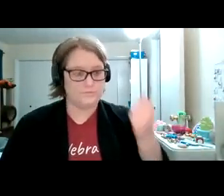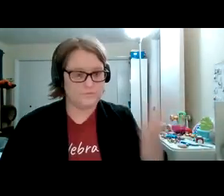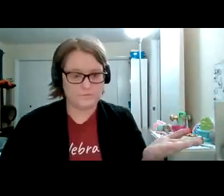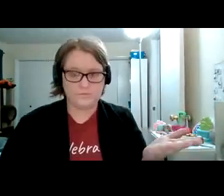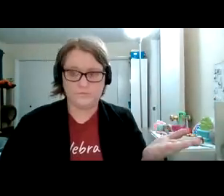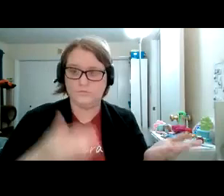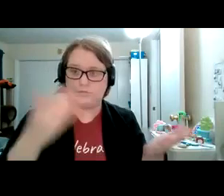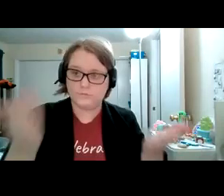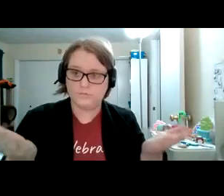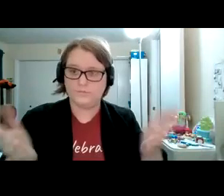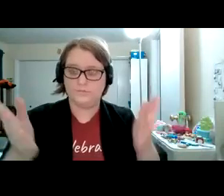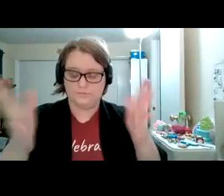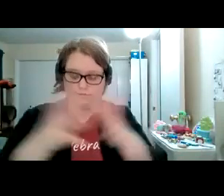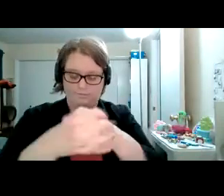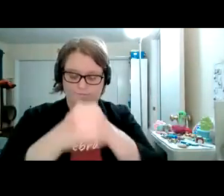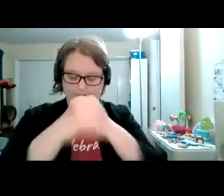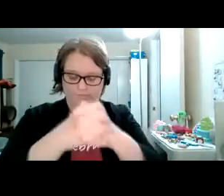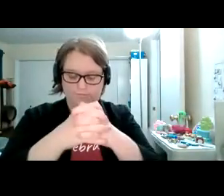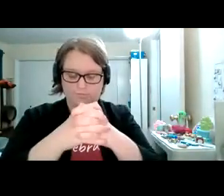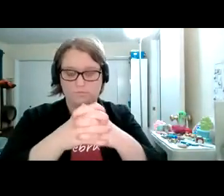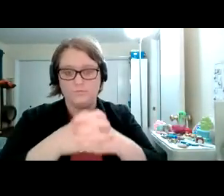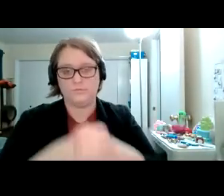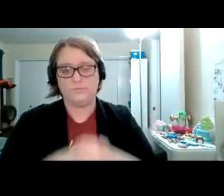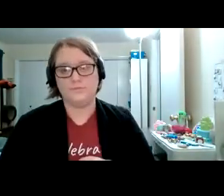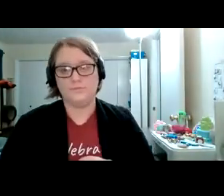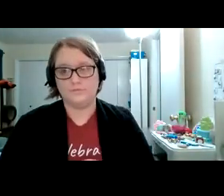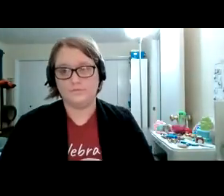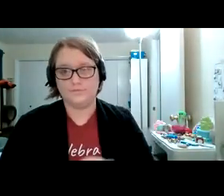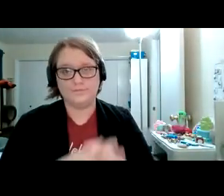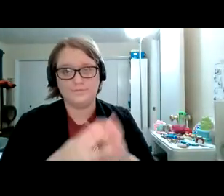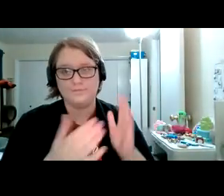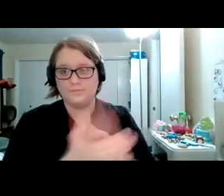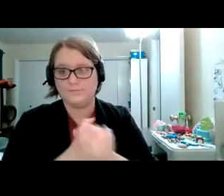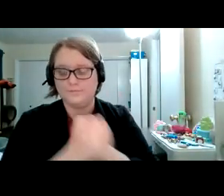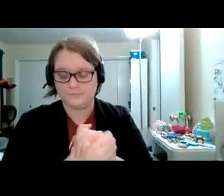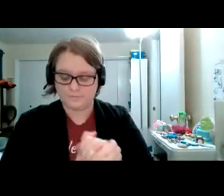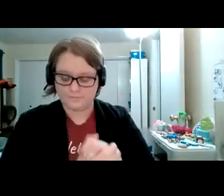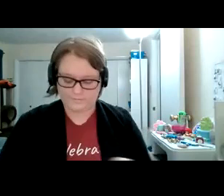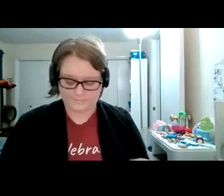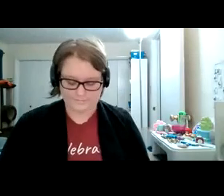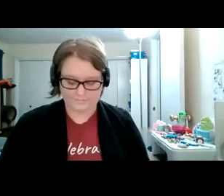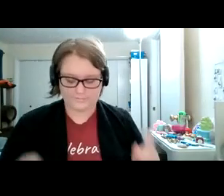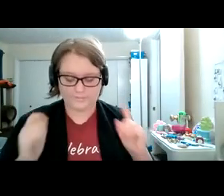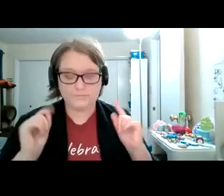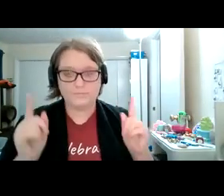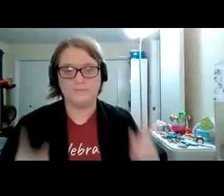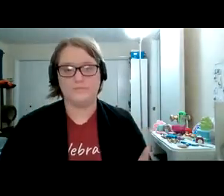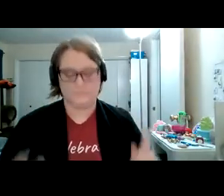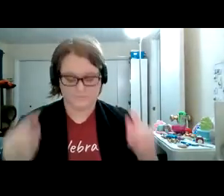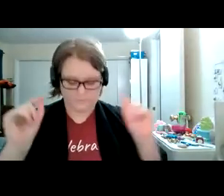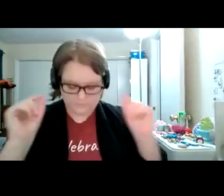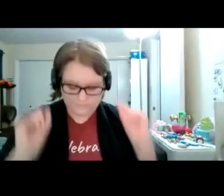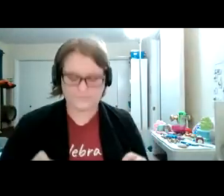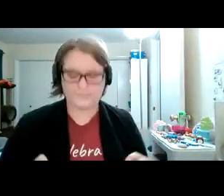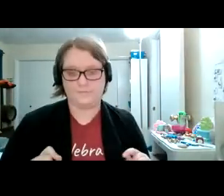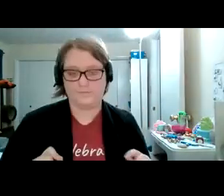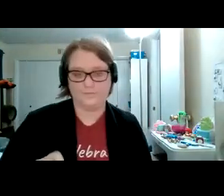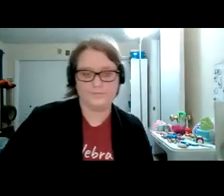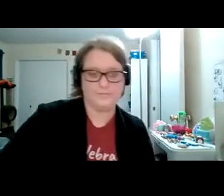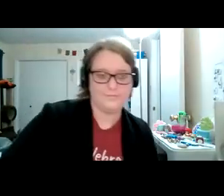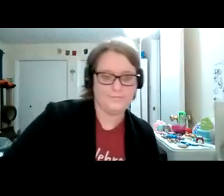inclusion and communication. Like this year's theme it takes teamwork, advocacy always is.